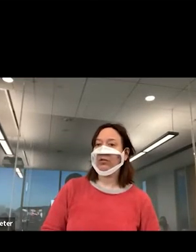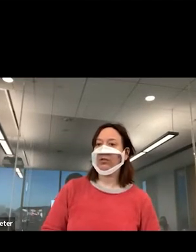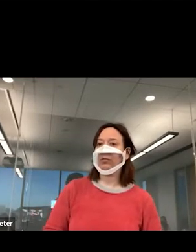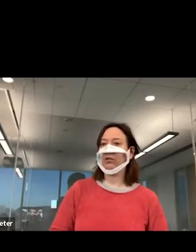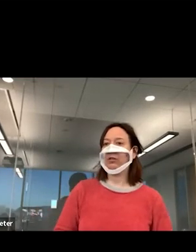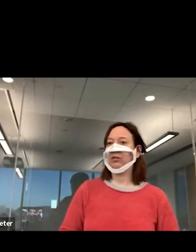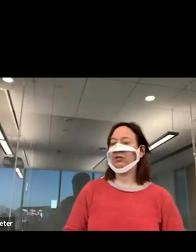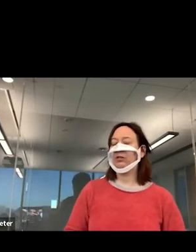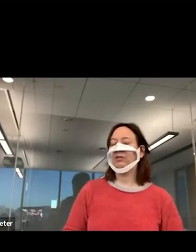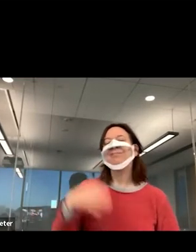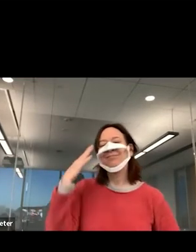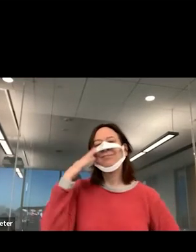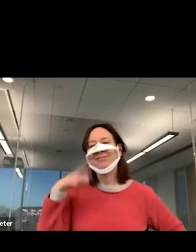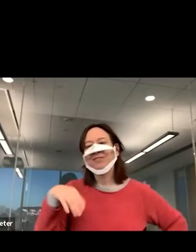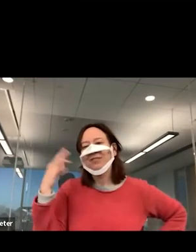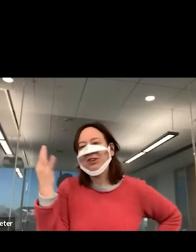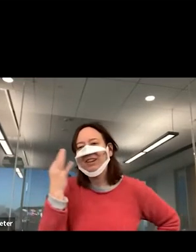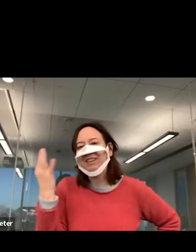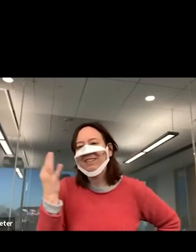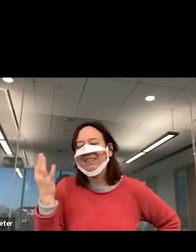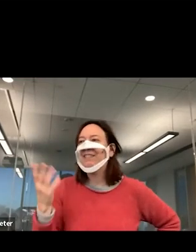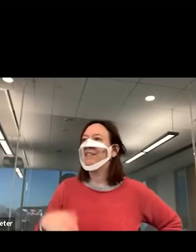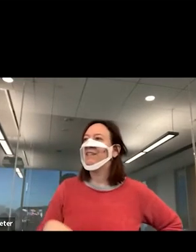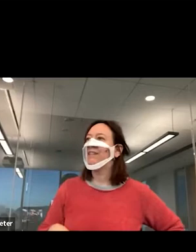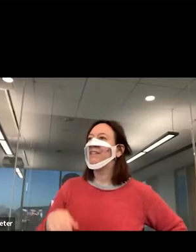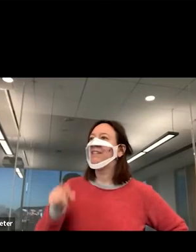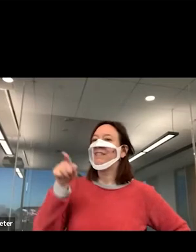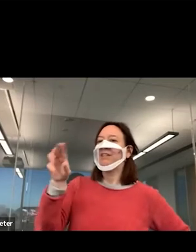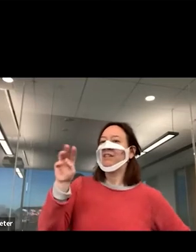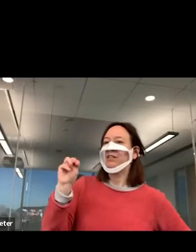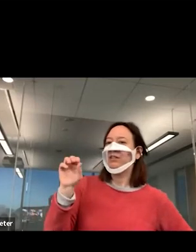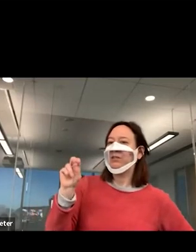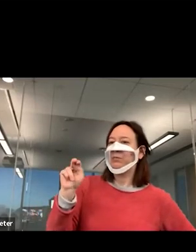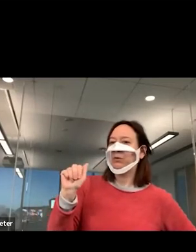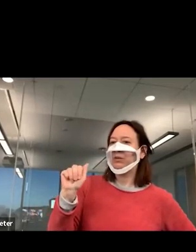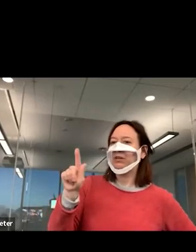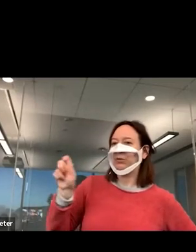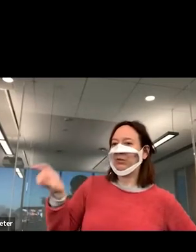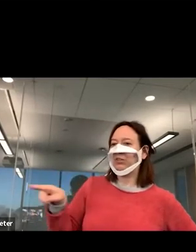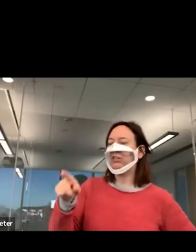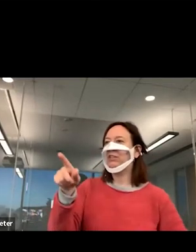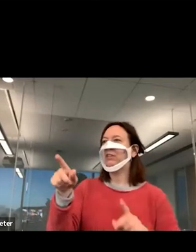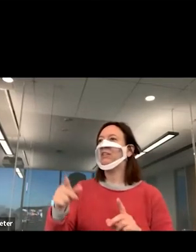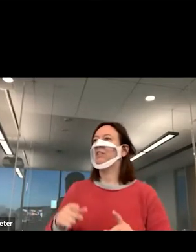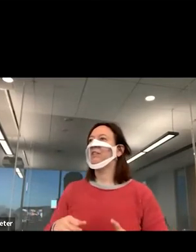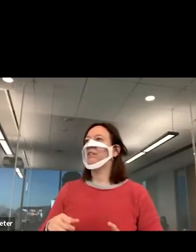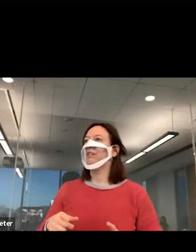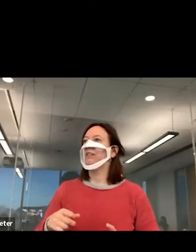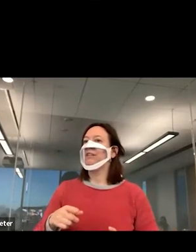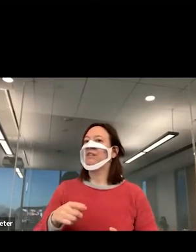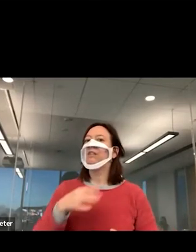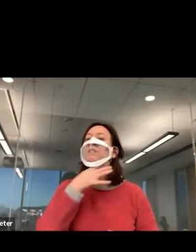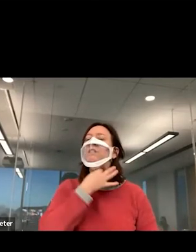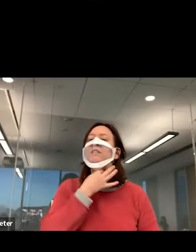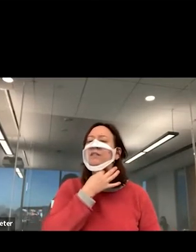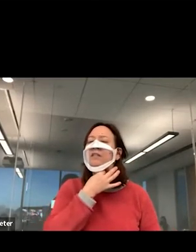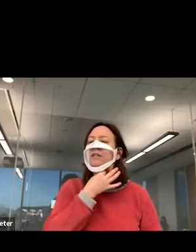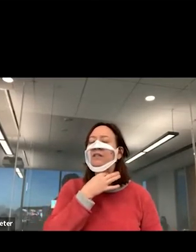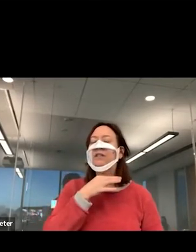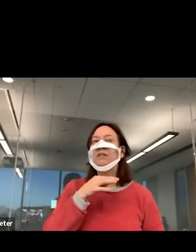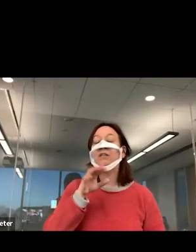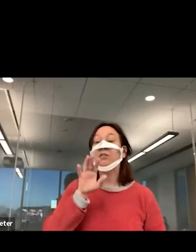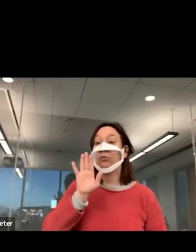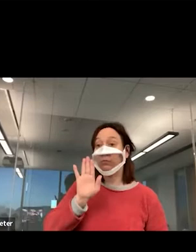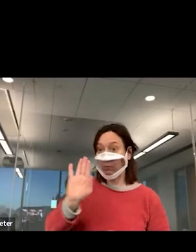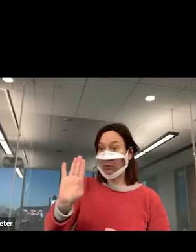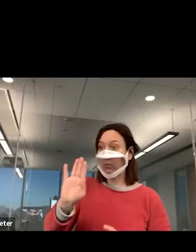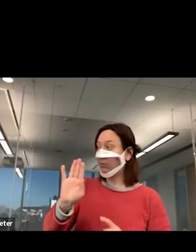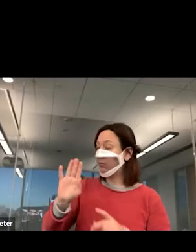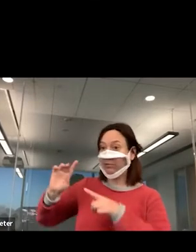it's Friday I'll ask a question sure um what is a moment in your career that brought you joy